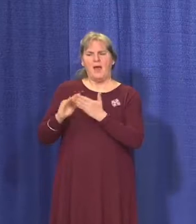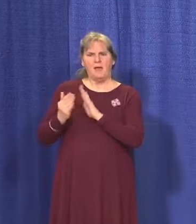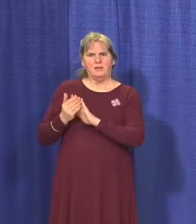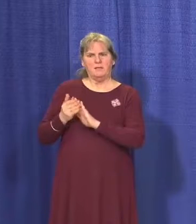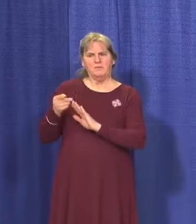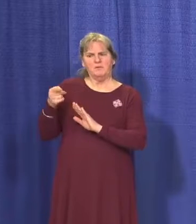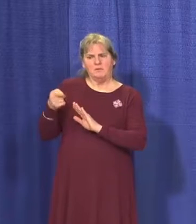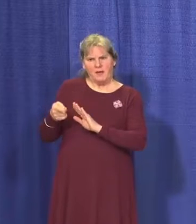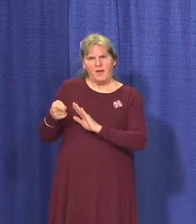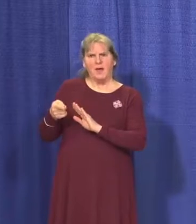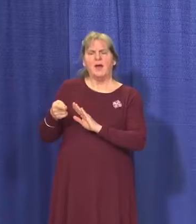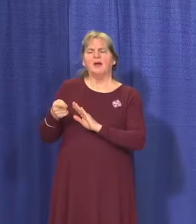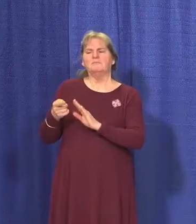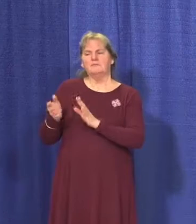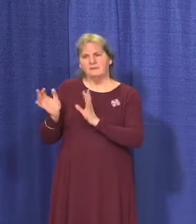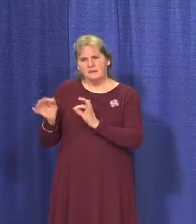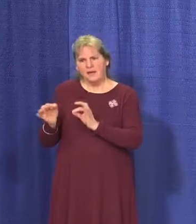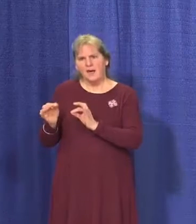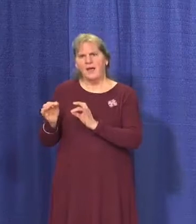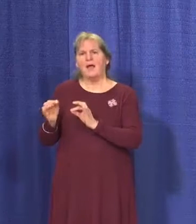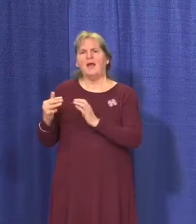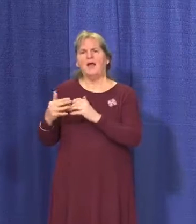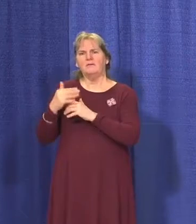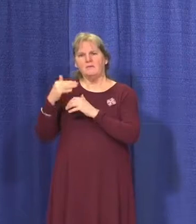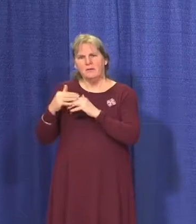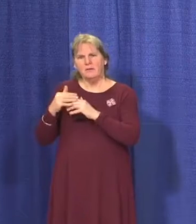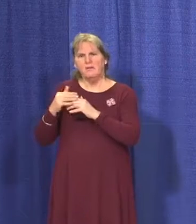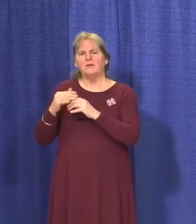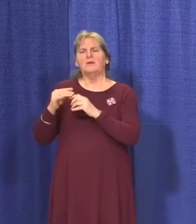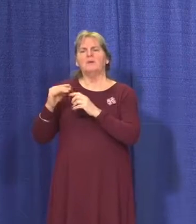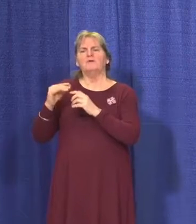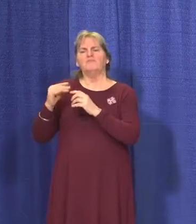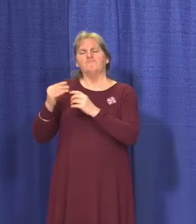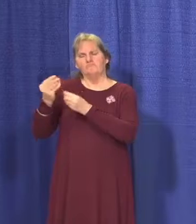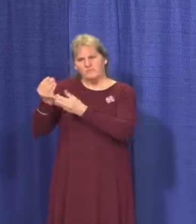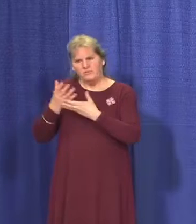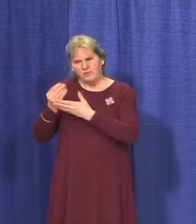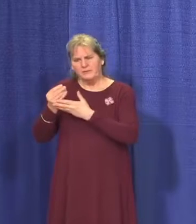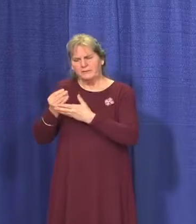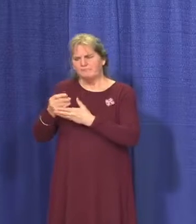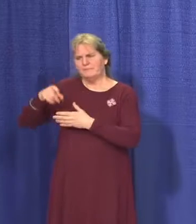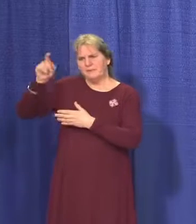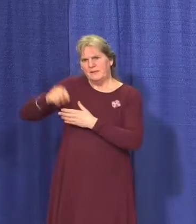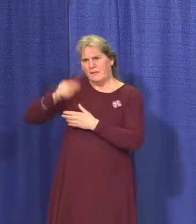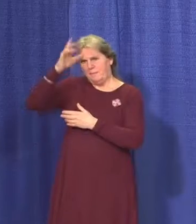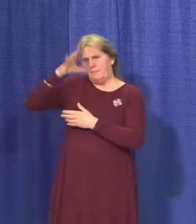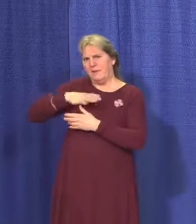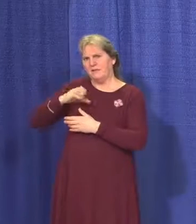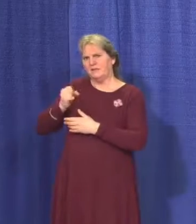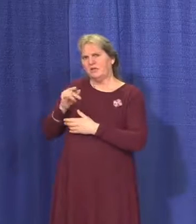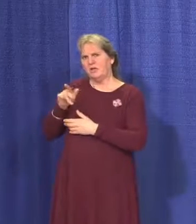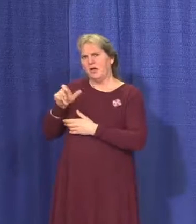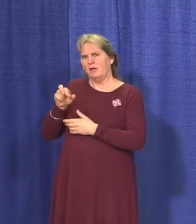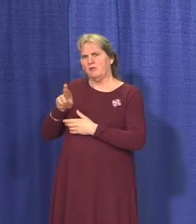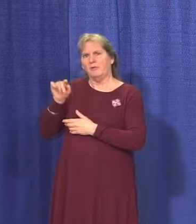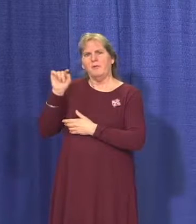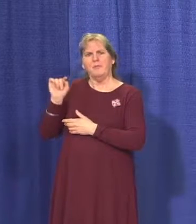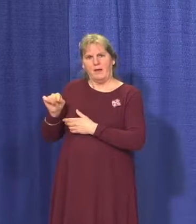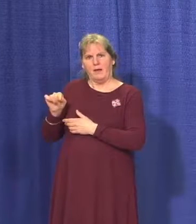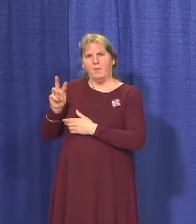municipality, through the first Nations, and through our partners there. That there is a need for eight men's shelter and that is where